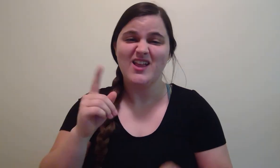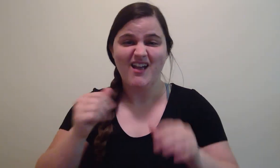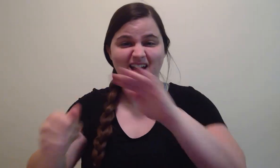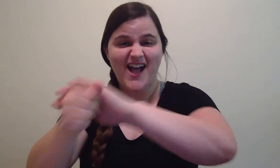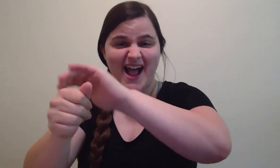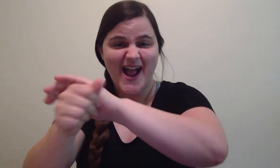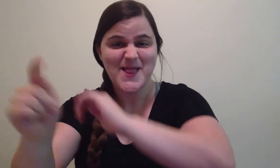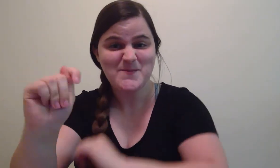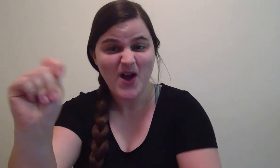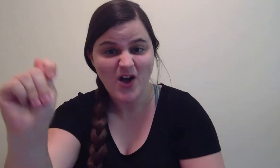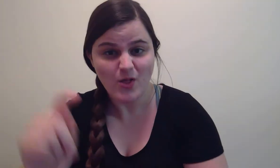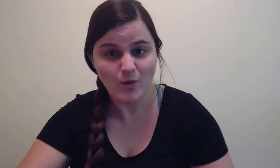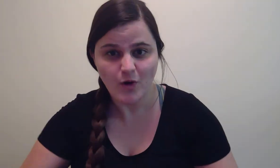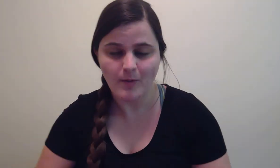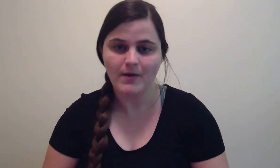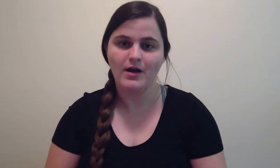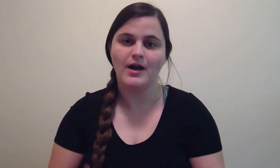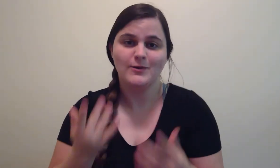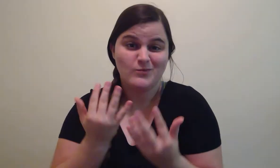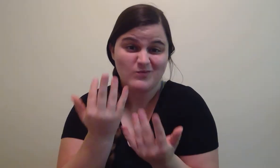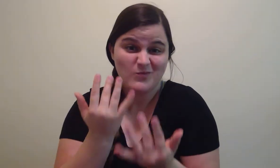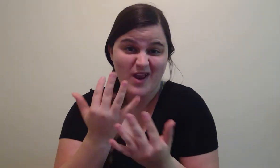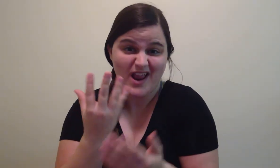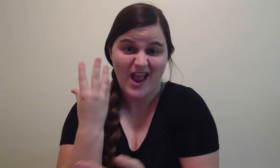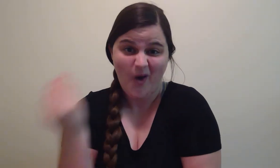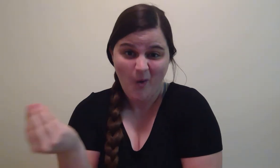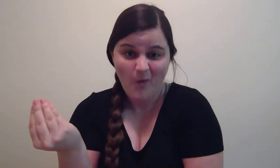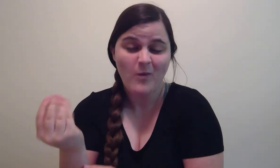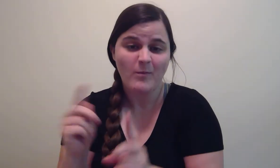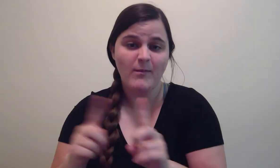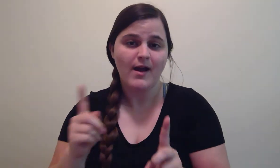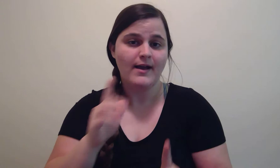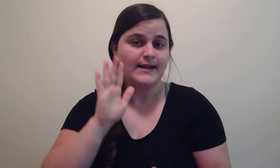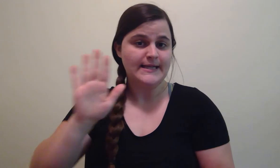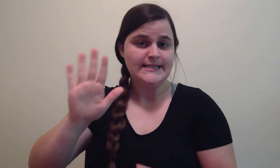He's hiding in the bathroom. I was waiting for him to come out when his sister,